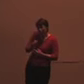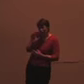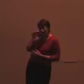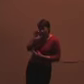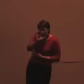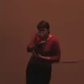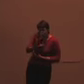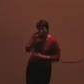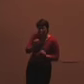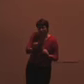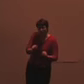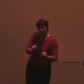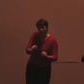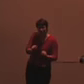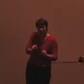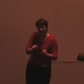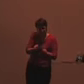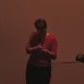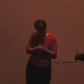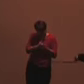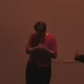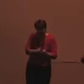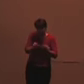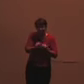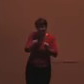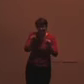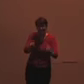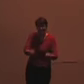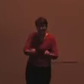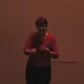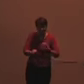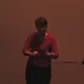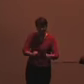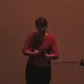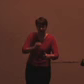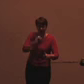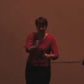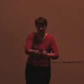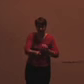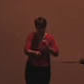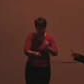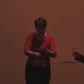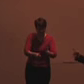So usually, we lay out the bookshelves parallel endlessly.